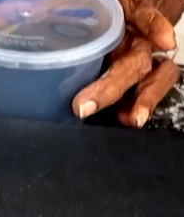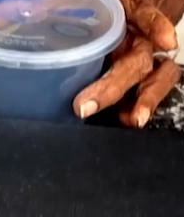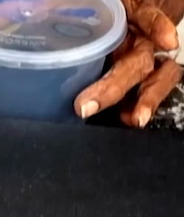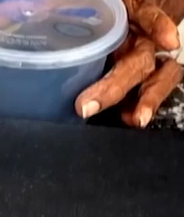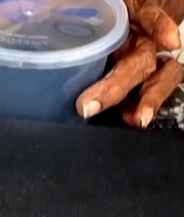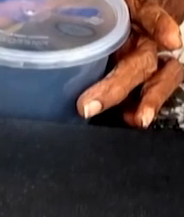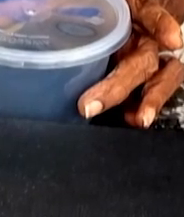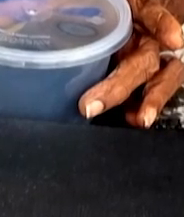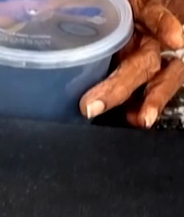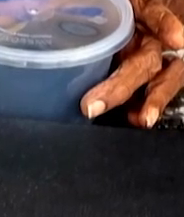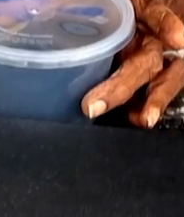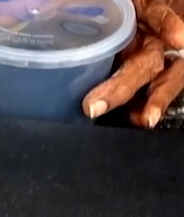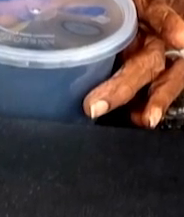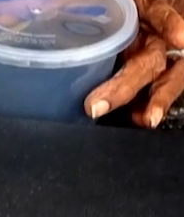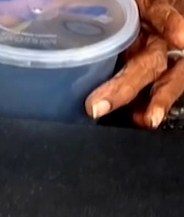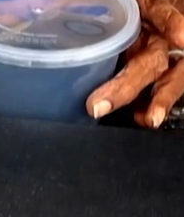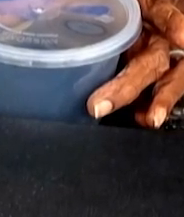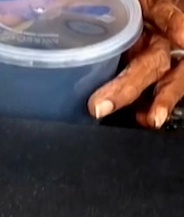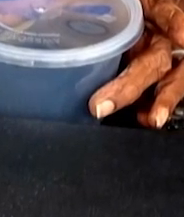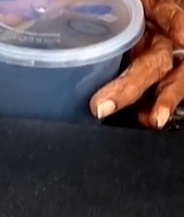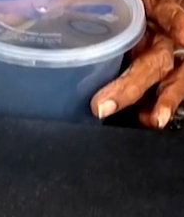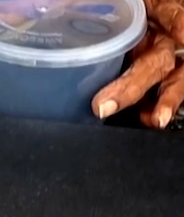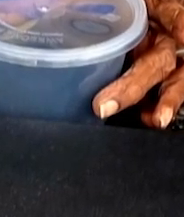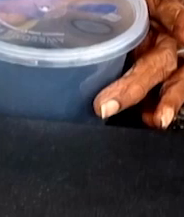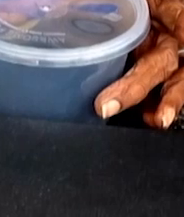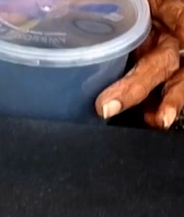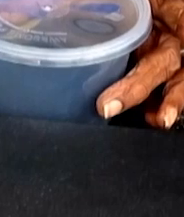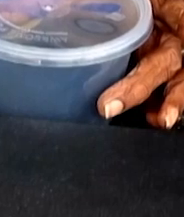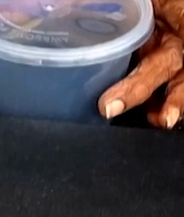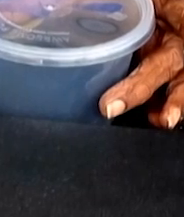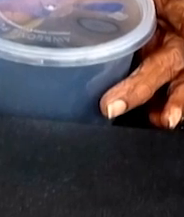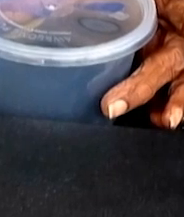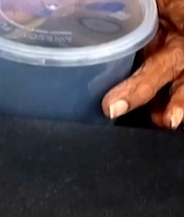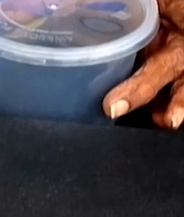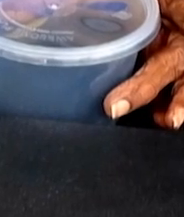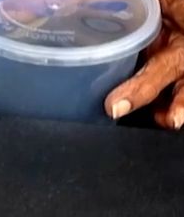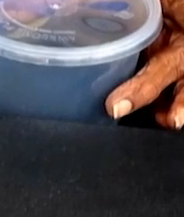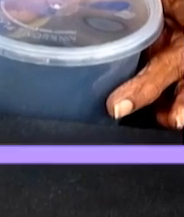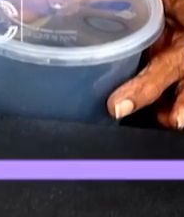Aunty Mabel is a celebrated artist whose journey began in the 1980s when she was encouraged by the likes of